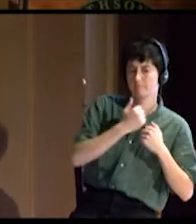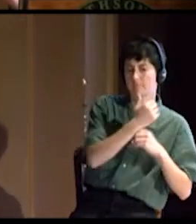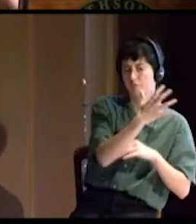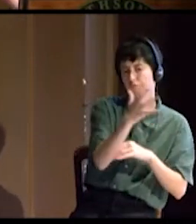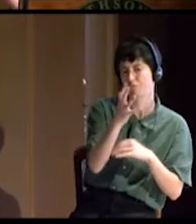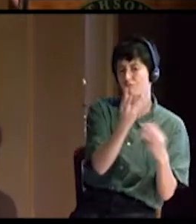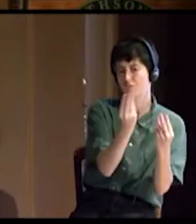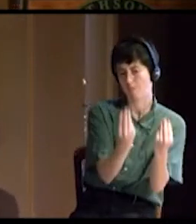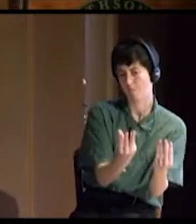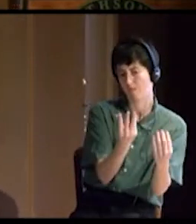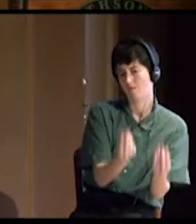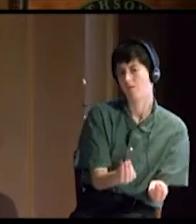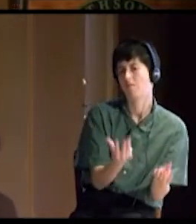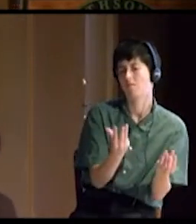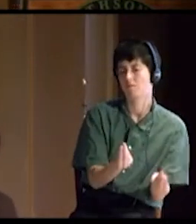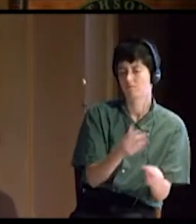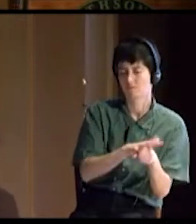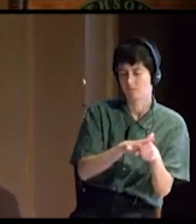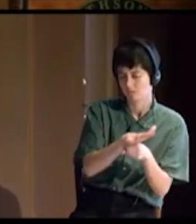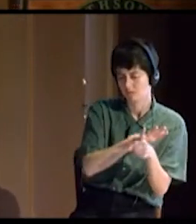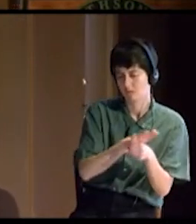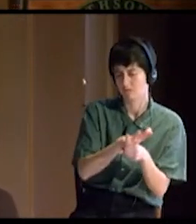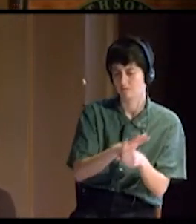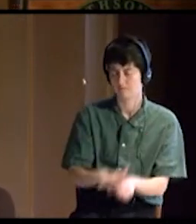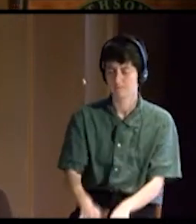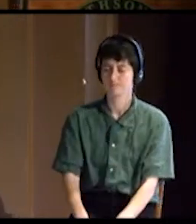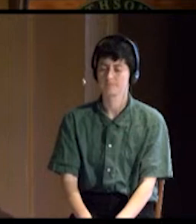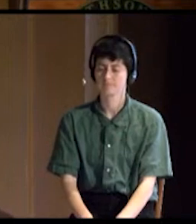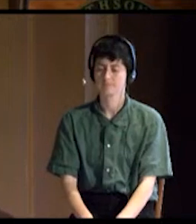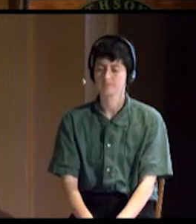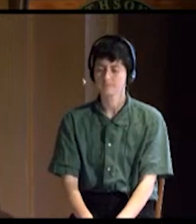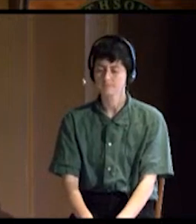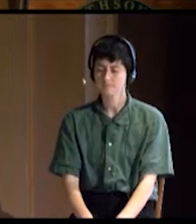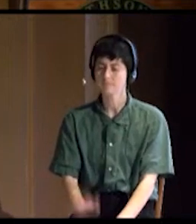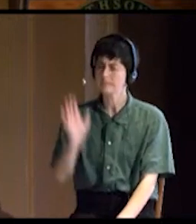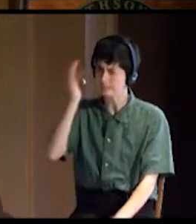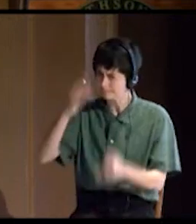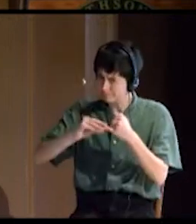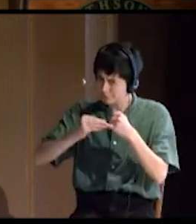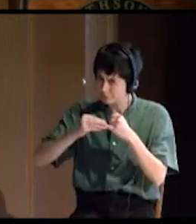In conclusion, I think we've showed that the cherry genus is an outlier in its diversification success.